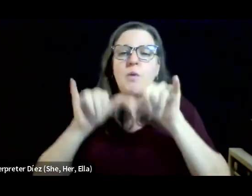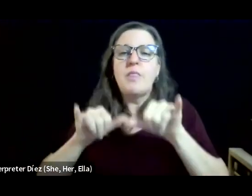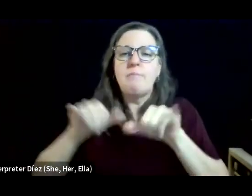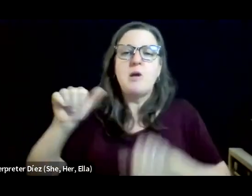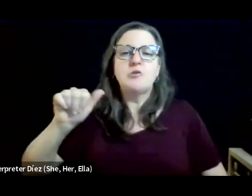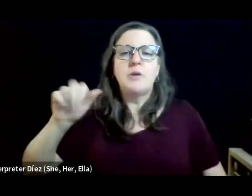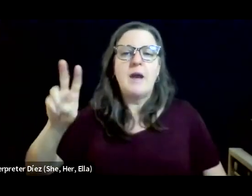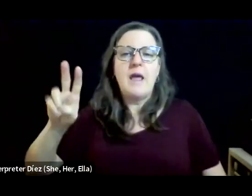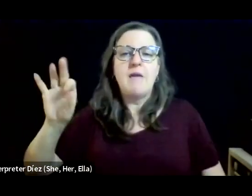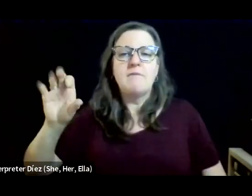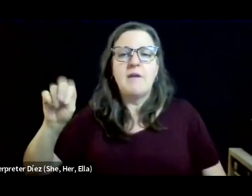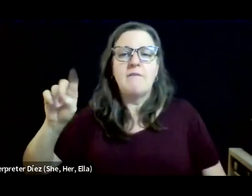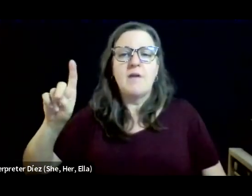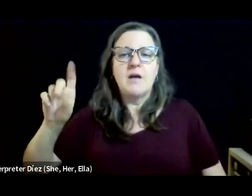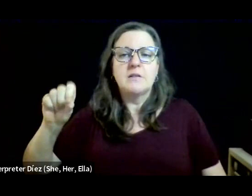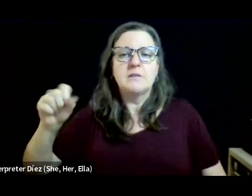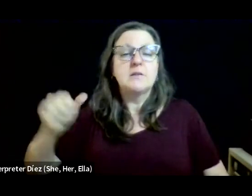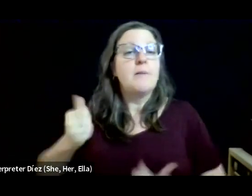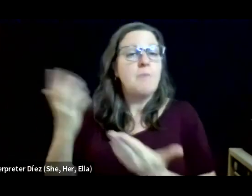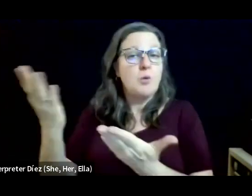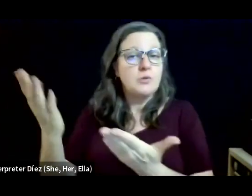Is there a motion? [So moved.]